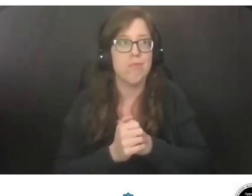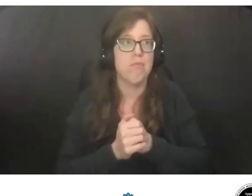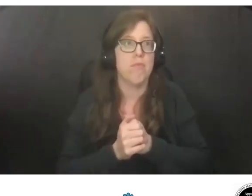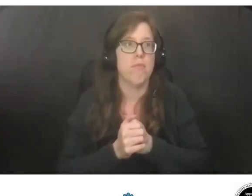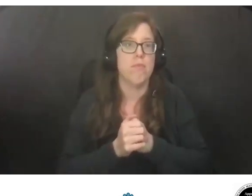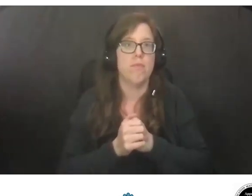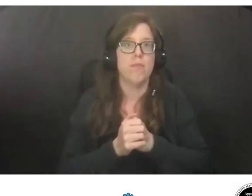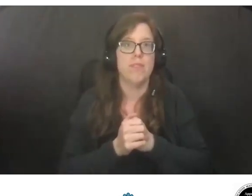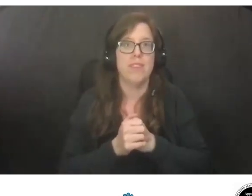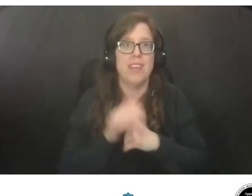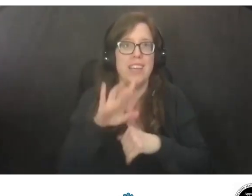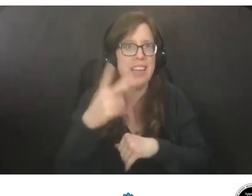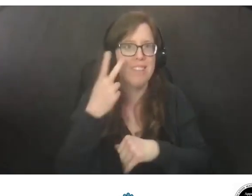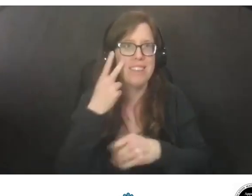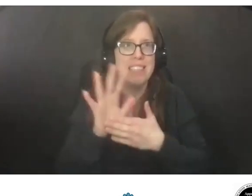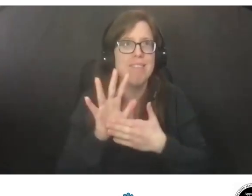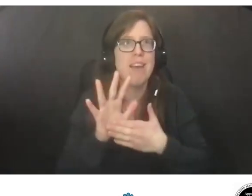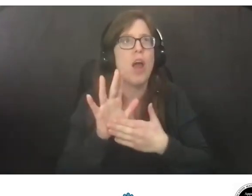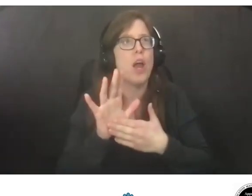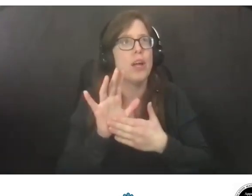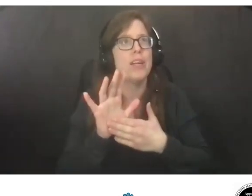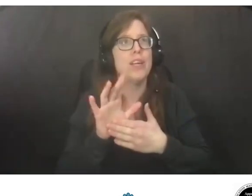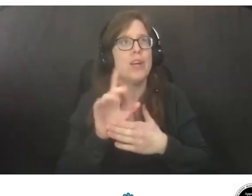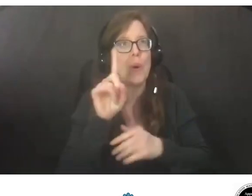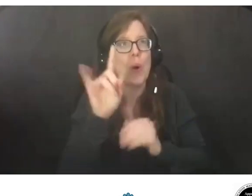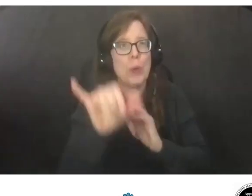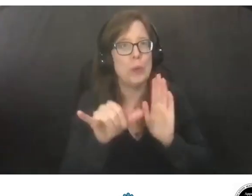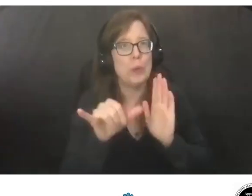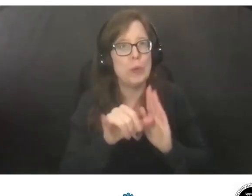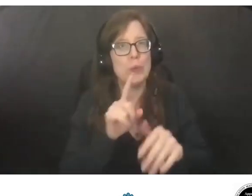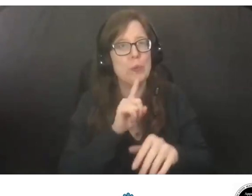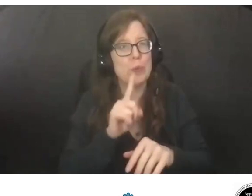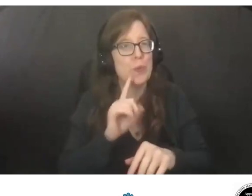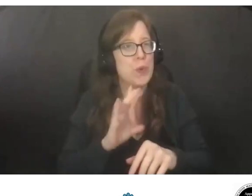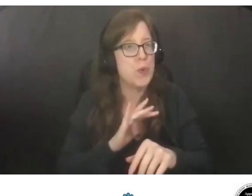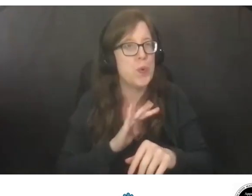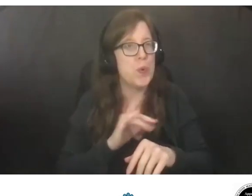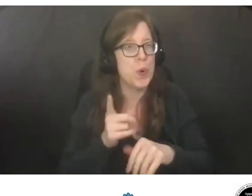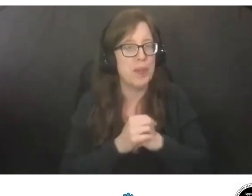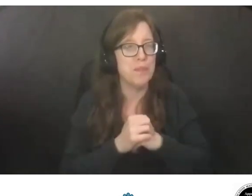If you haven't seen those videos, go to YouTube. I bet you can find them. They're really, really cool.